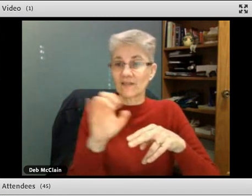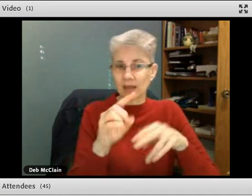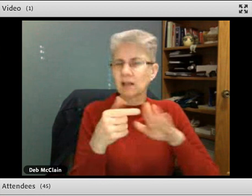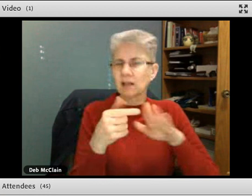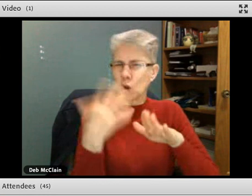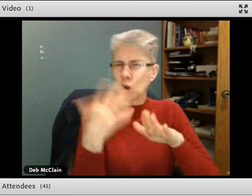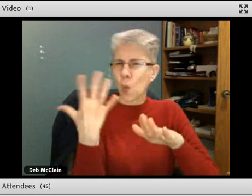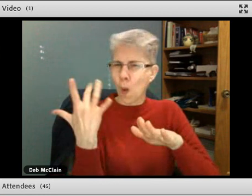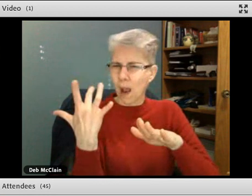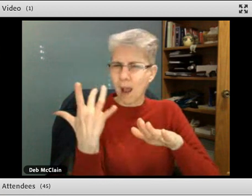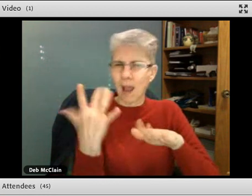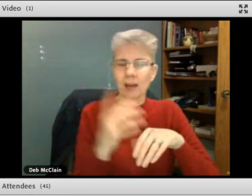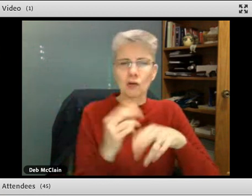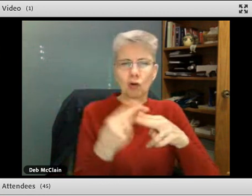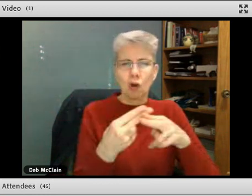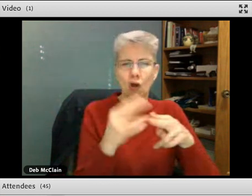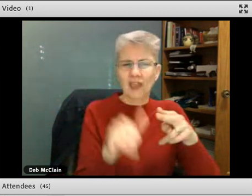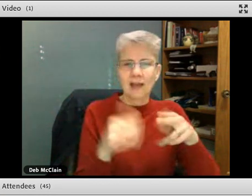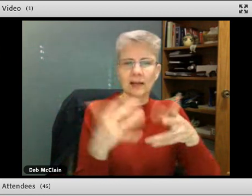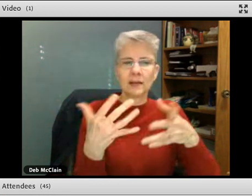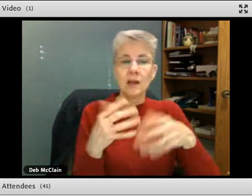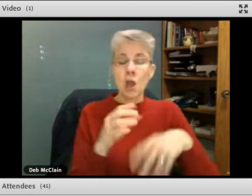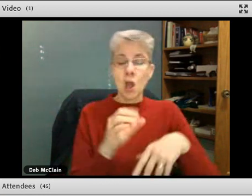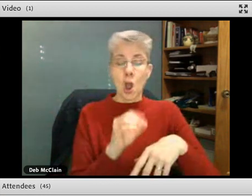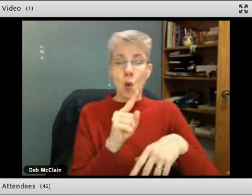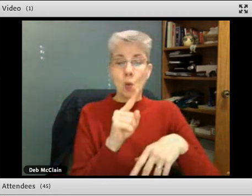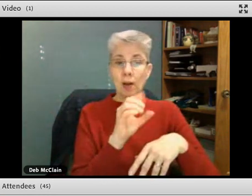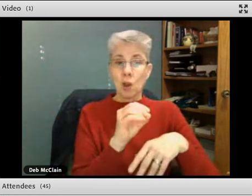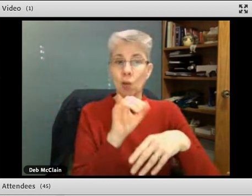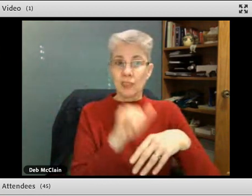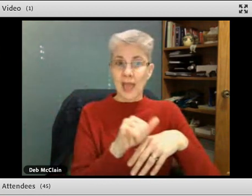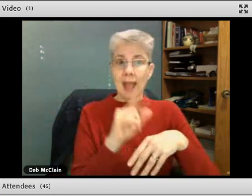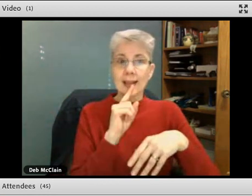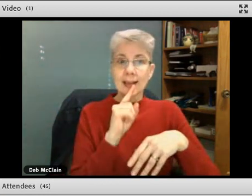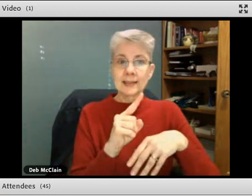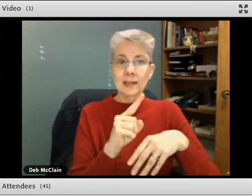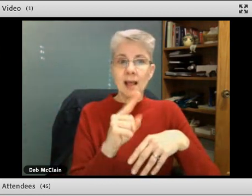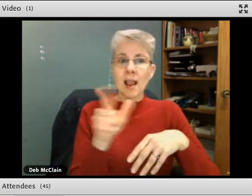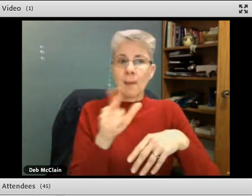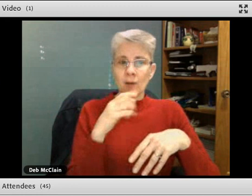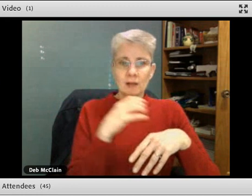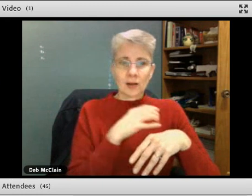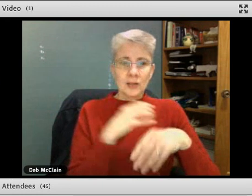The 010 field -- that is the Library of Congress card number,